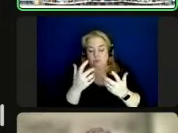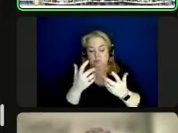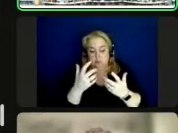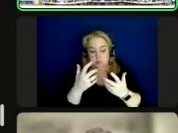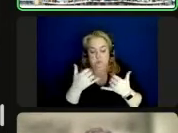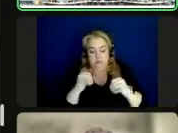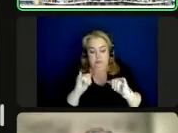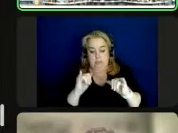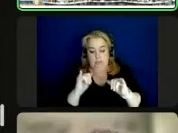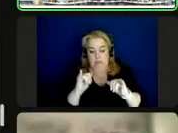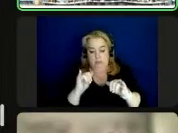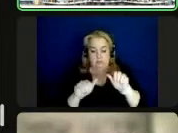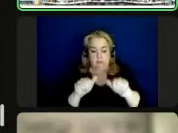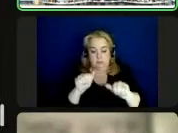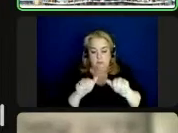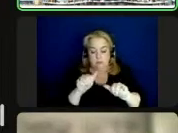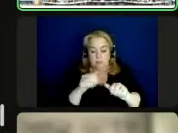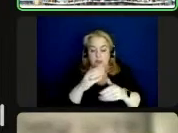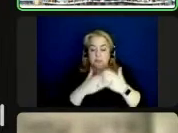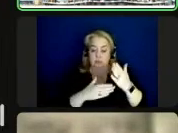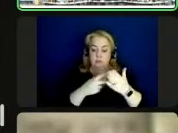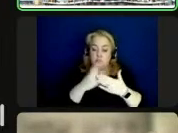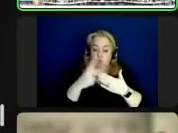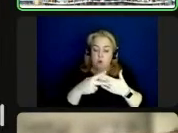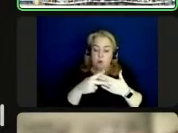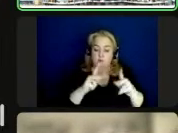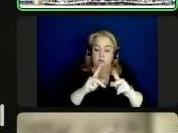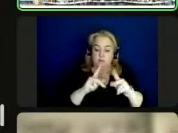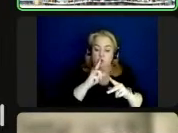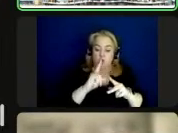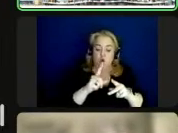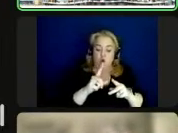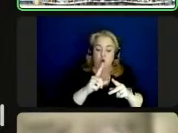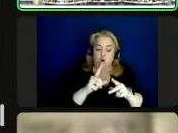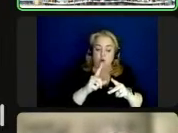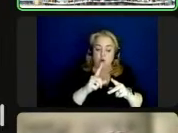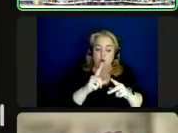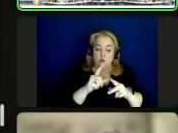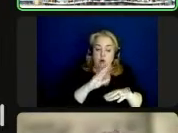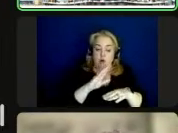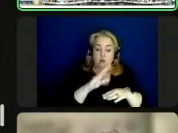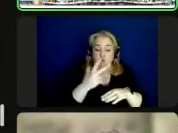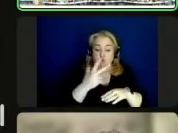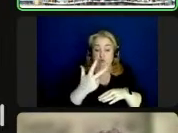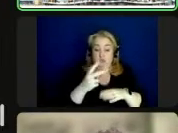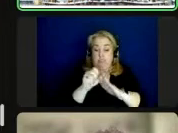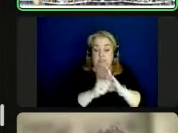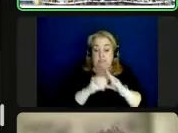WITH FOLKSN TERMS OF VMT AND